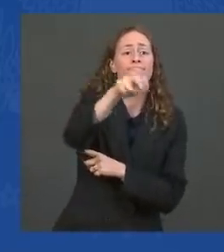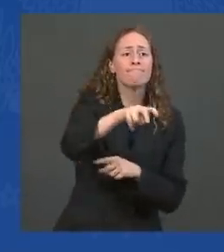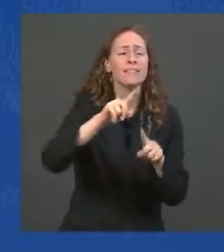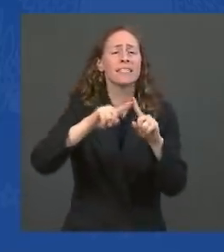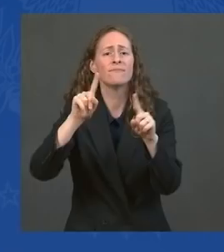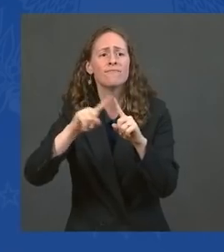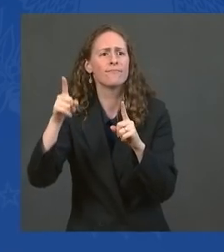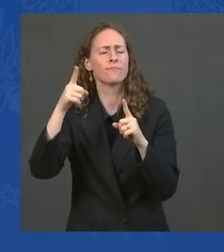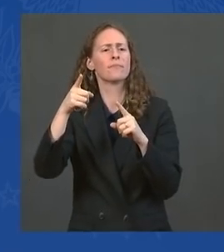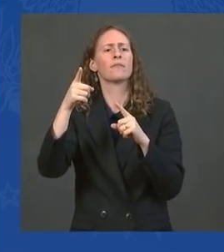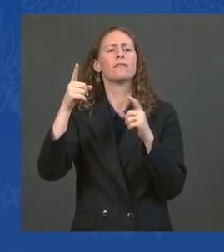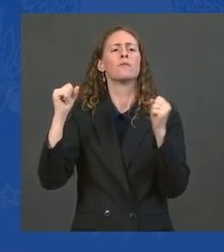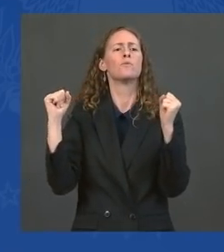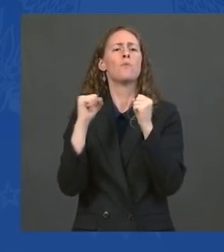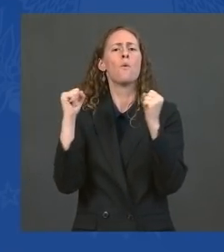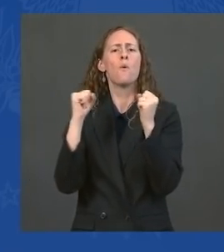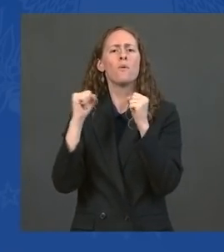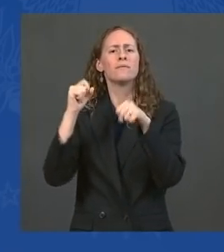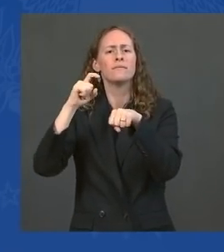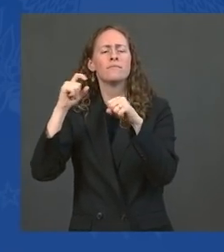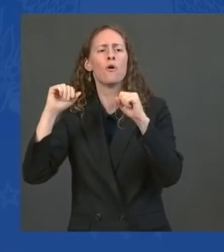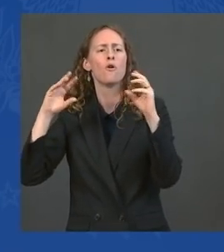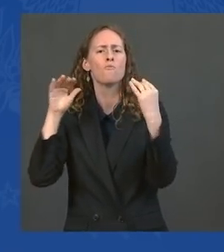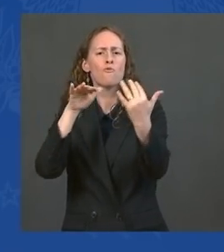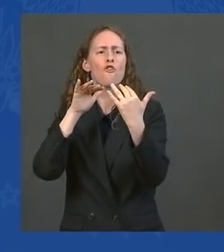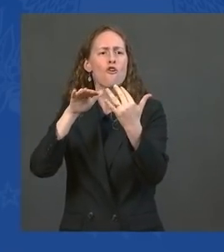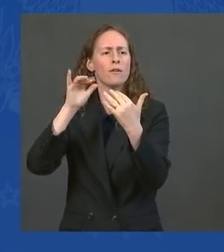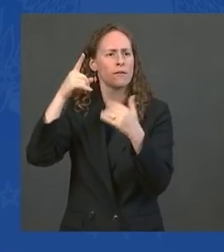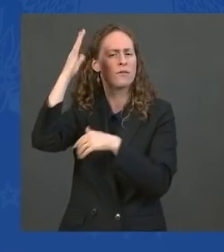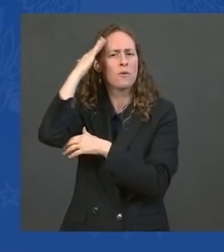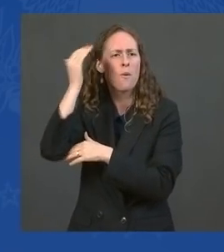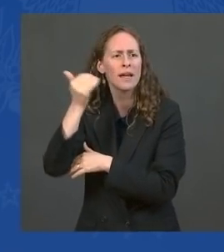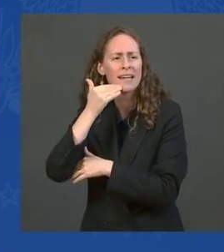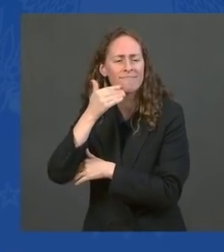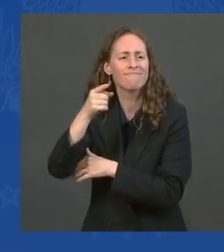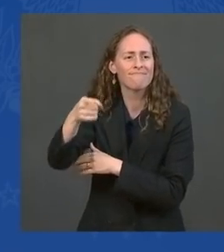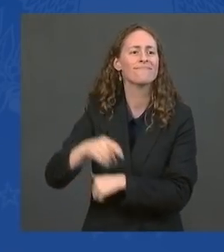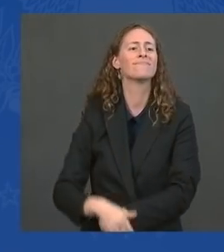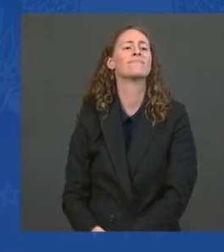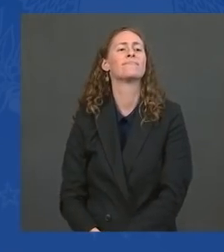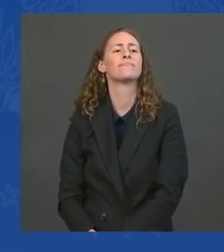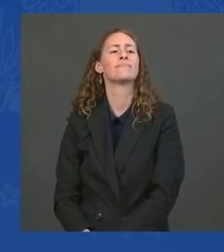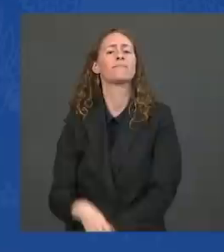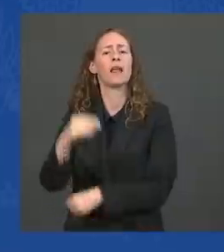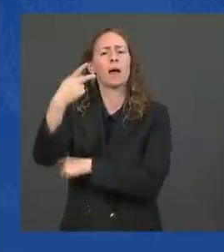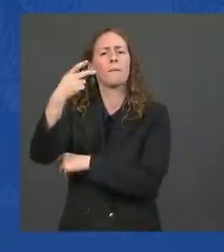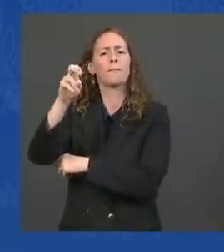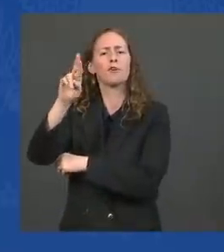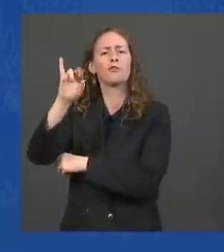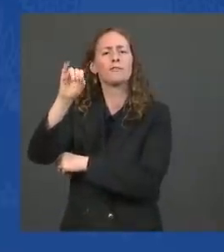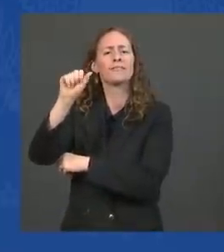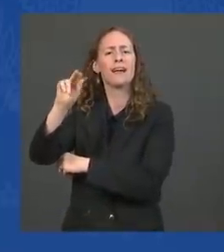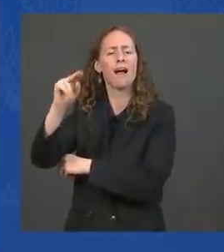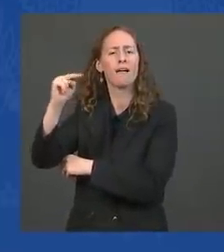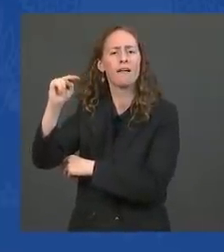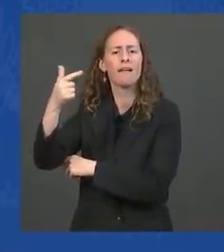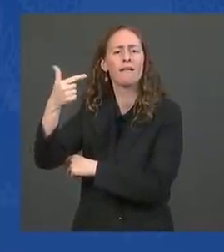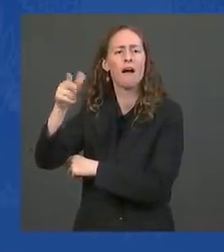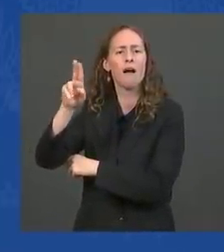and the scorching heat of the Persian Gulf. The United States, Australia, and the United Kingdom have long been faithful and capable partners,